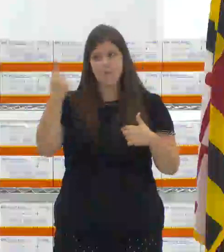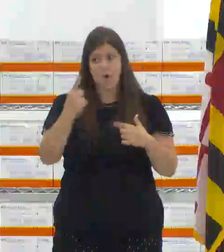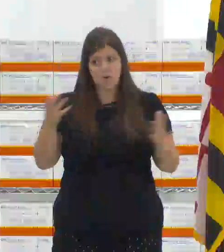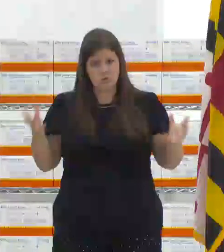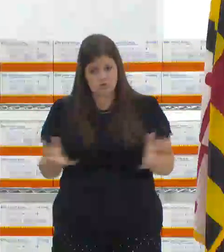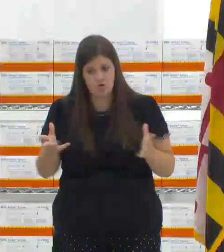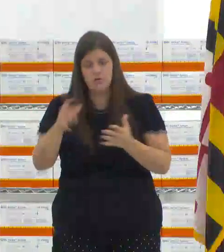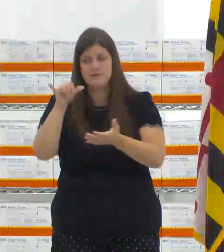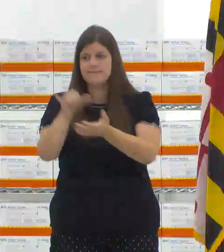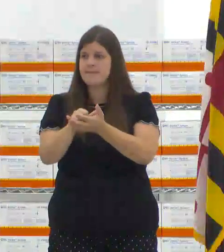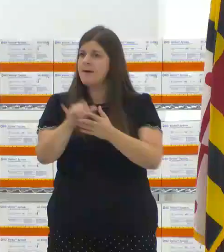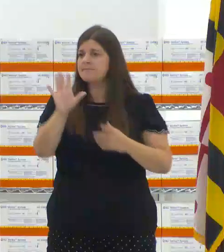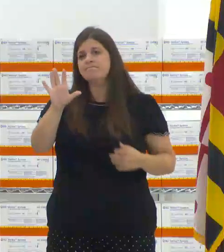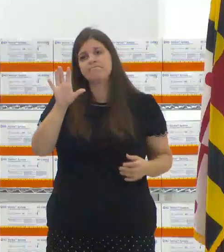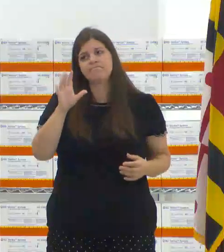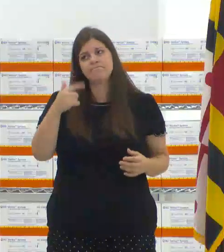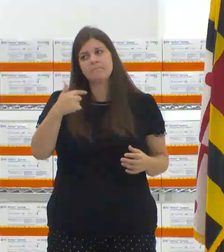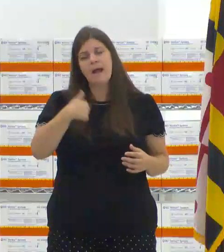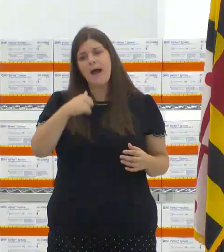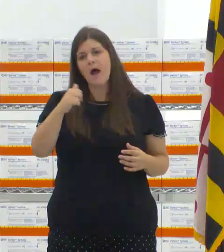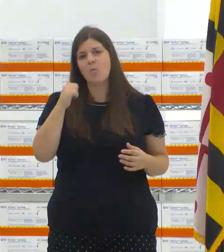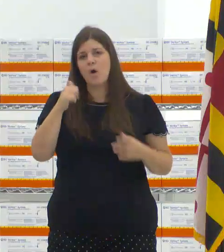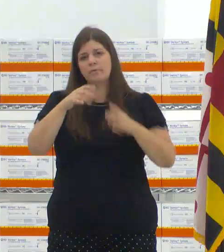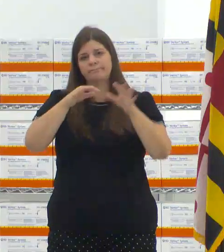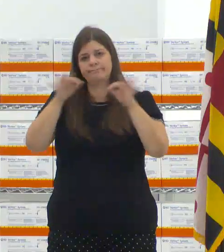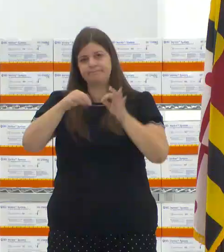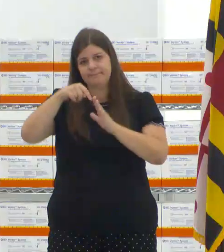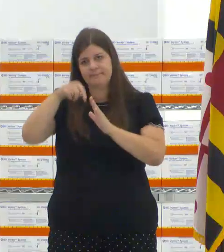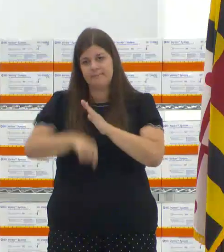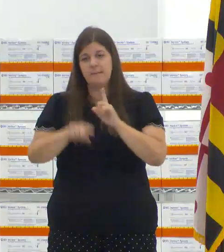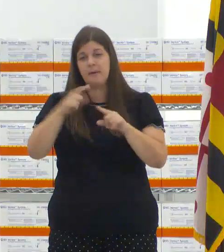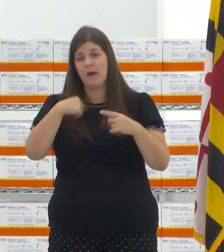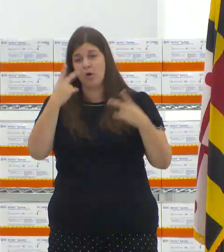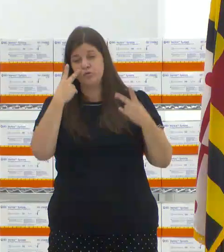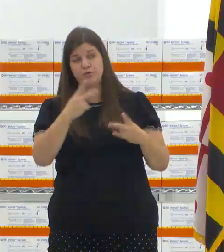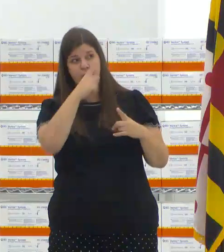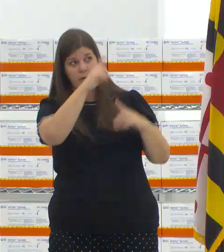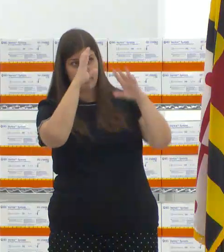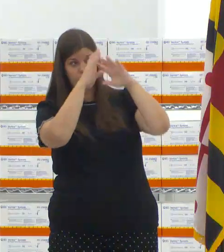seriously enough, I chaired the national Governor's association throughout the six months, not just up until a couple weeks ago